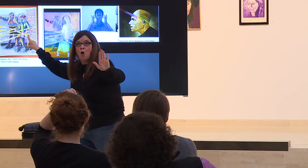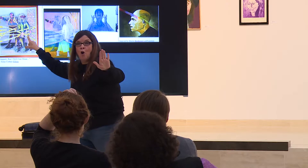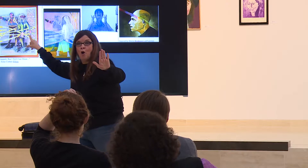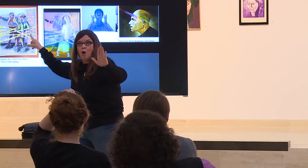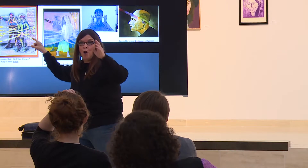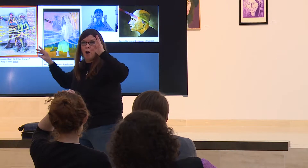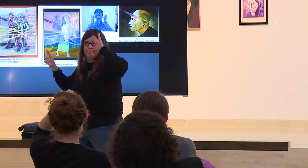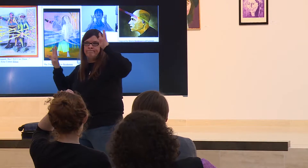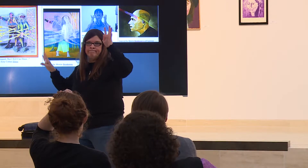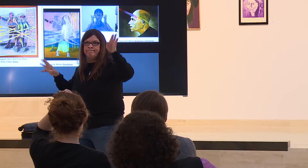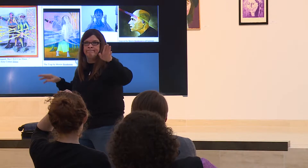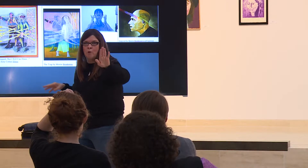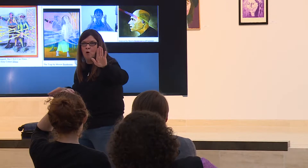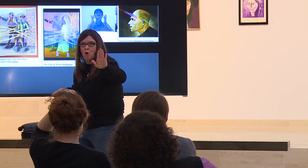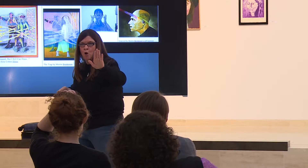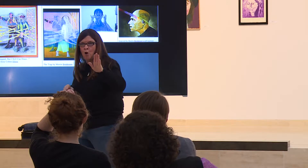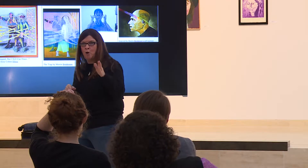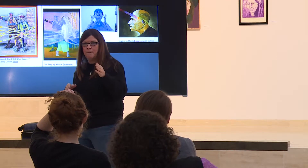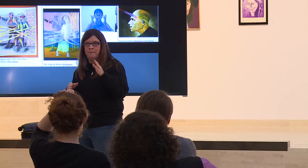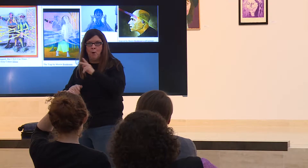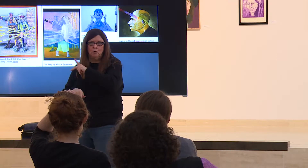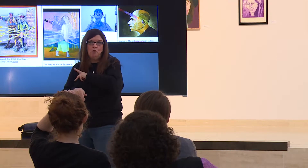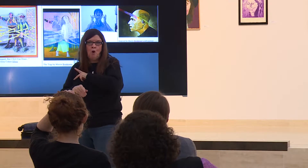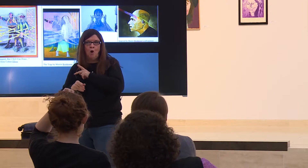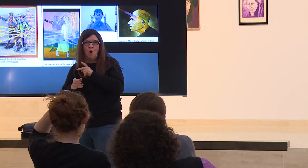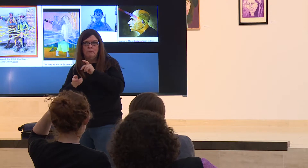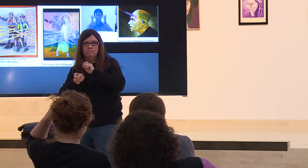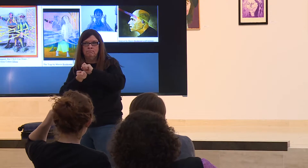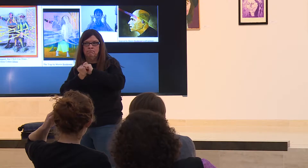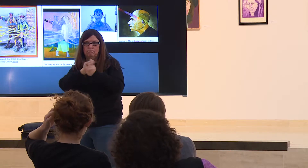and then the artist's creation or the idea that she got